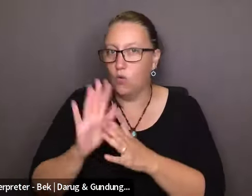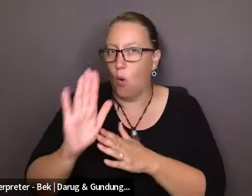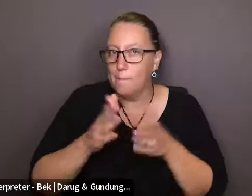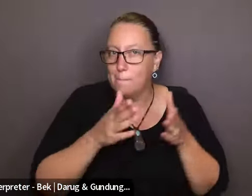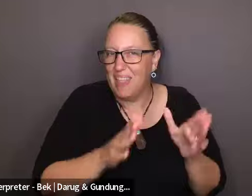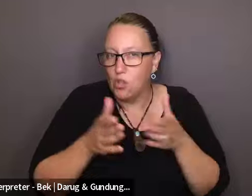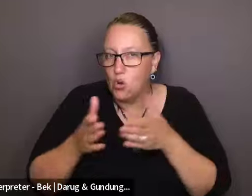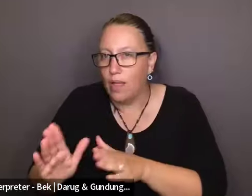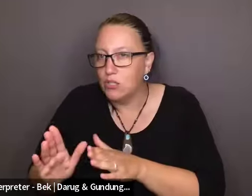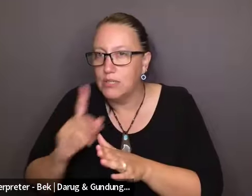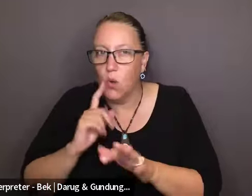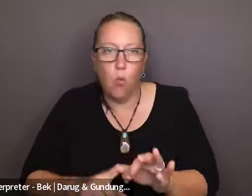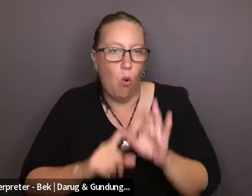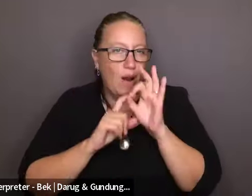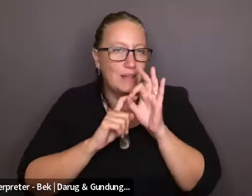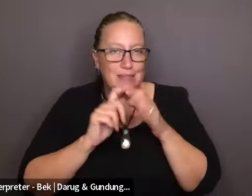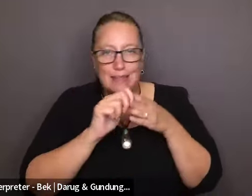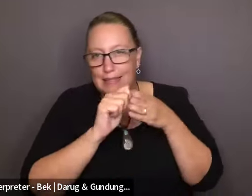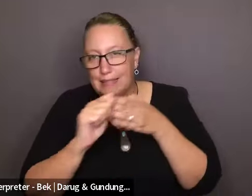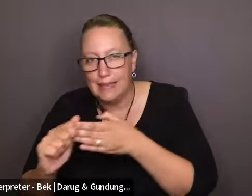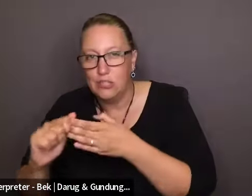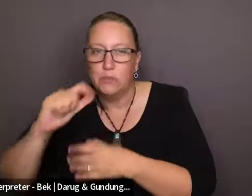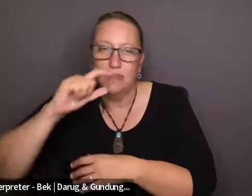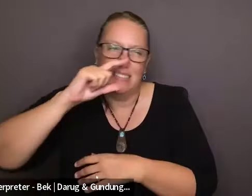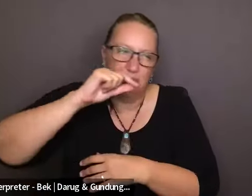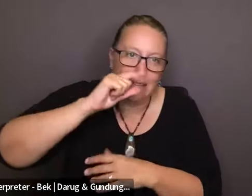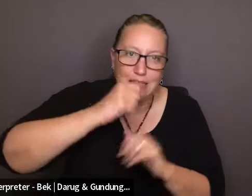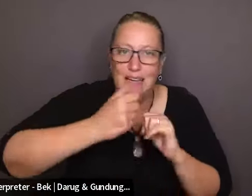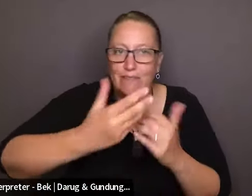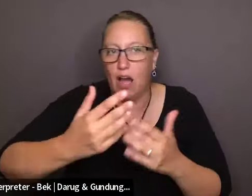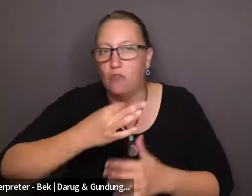and potential for policy and system impact, if you can talk